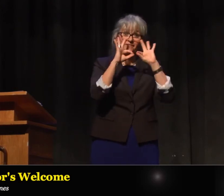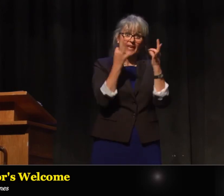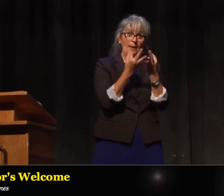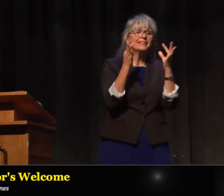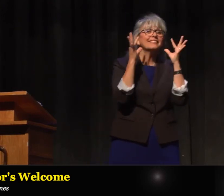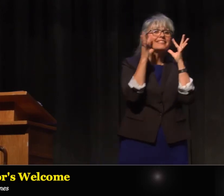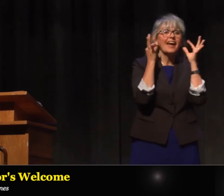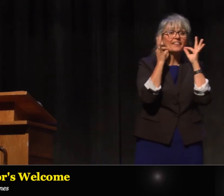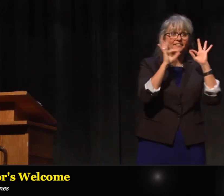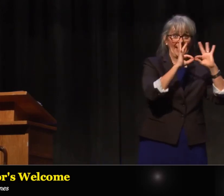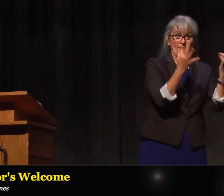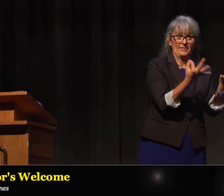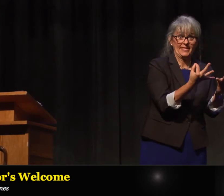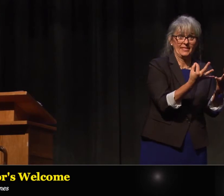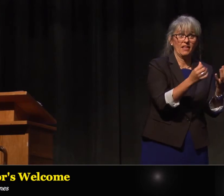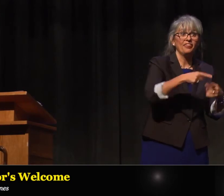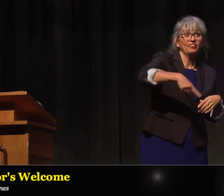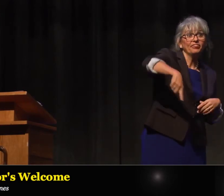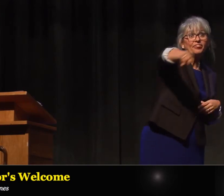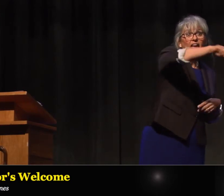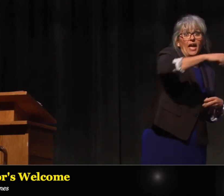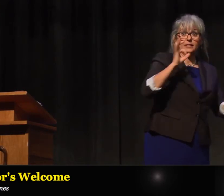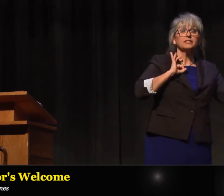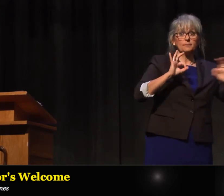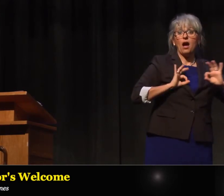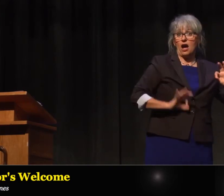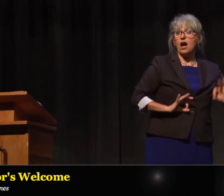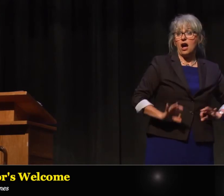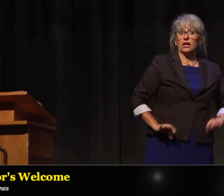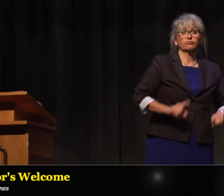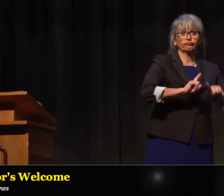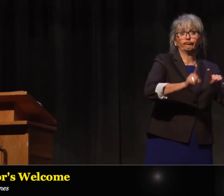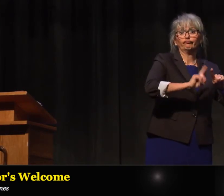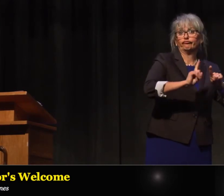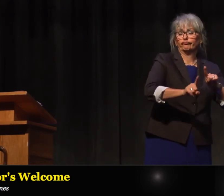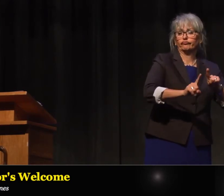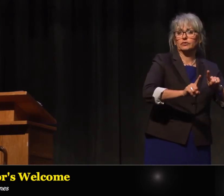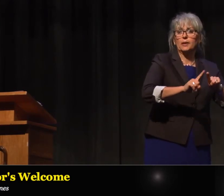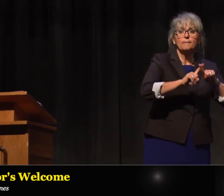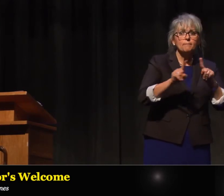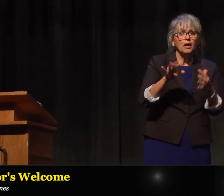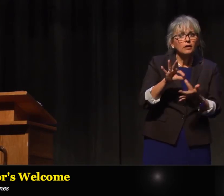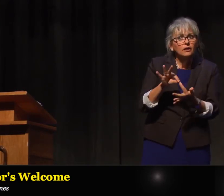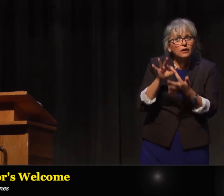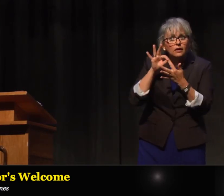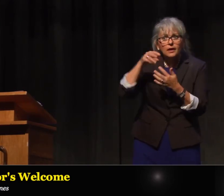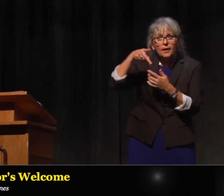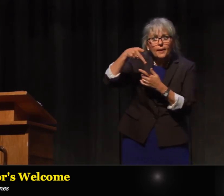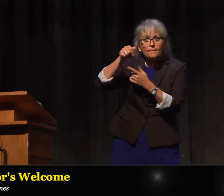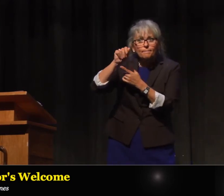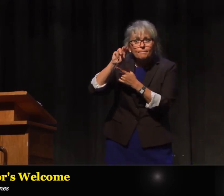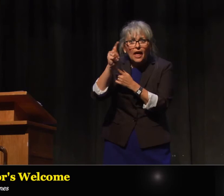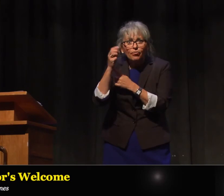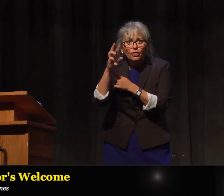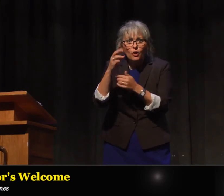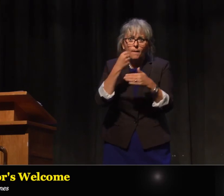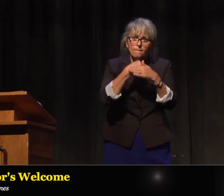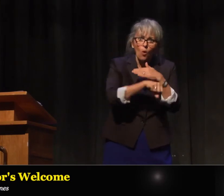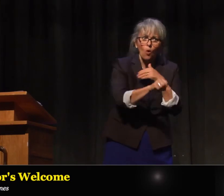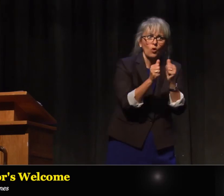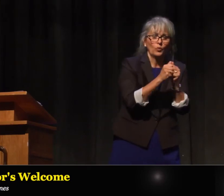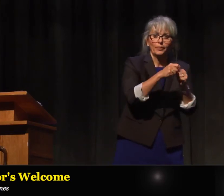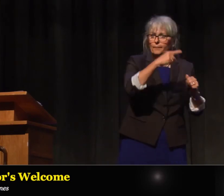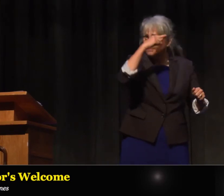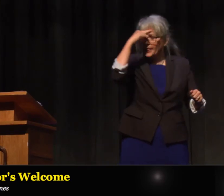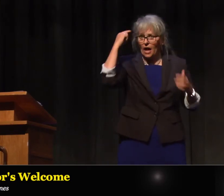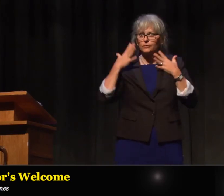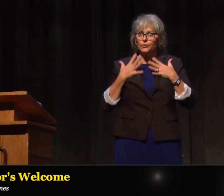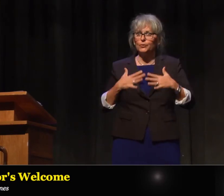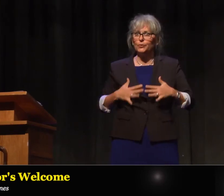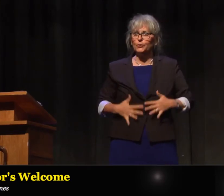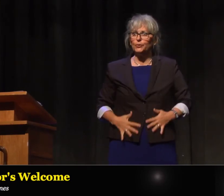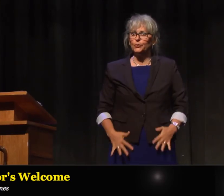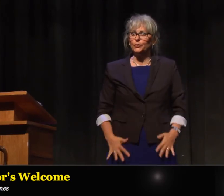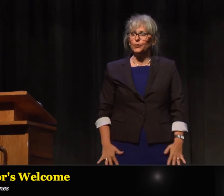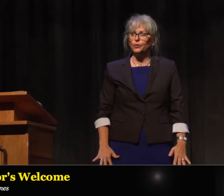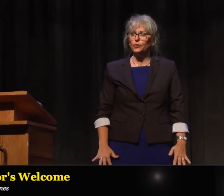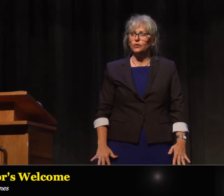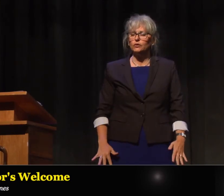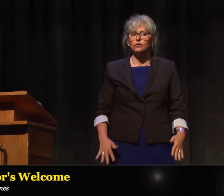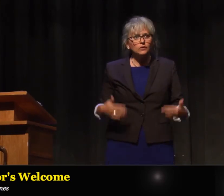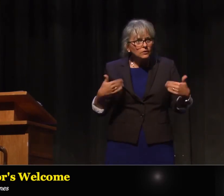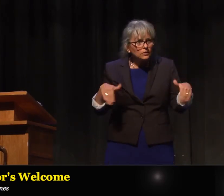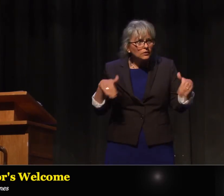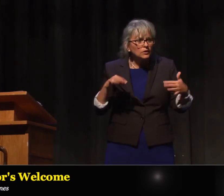They are from the cat family and their families may have spots but they are born with black completely